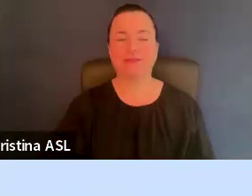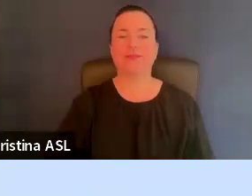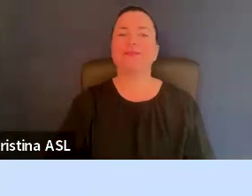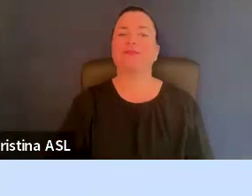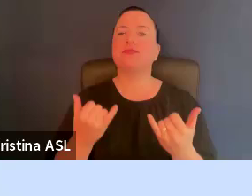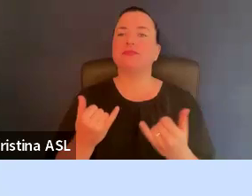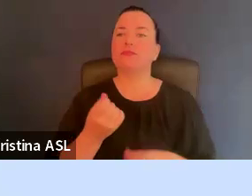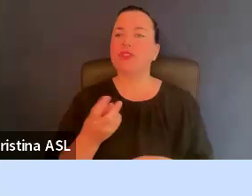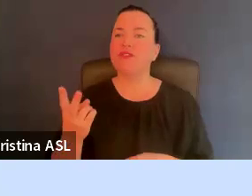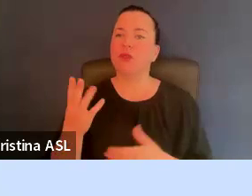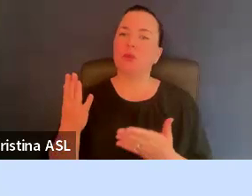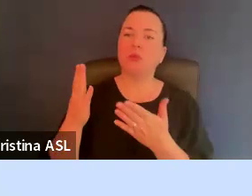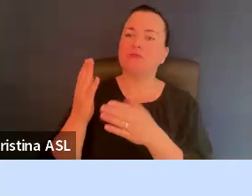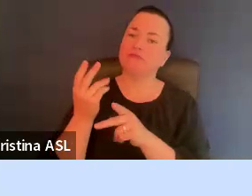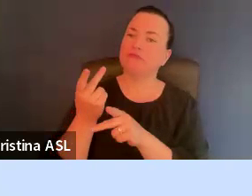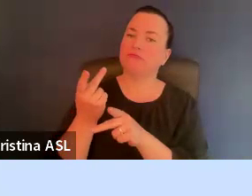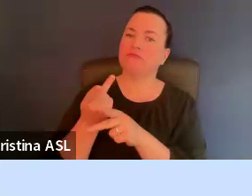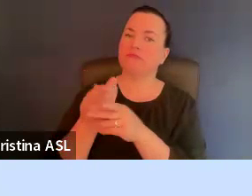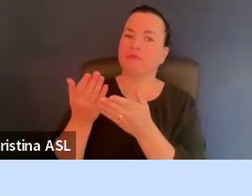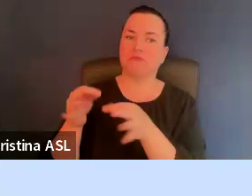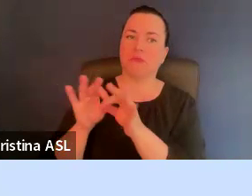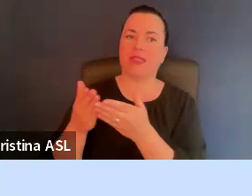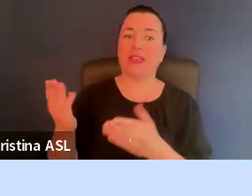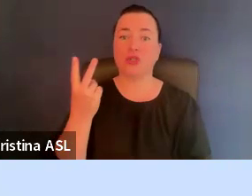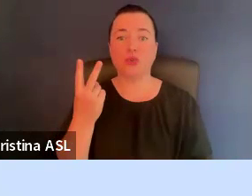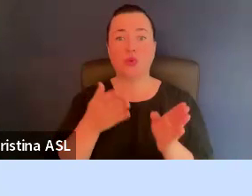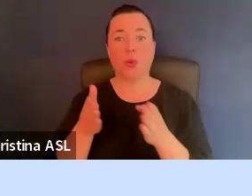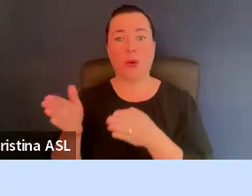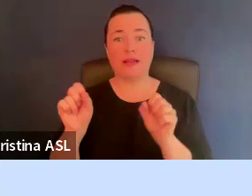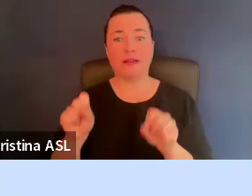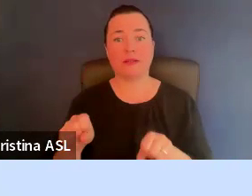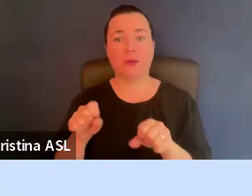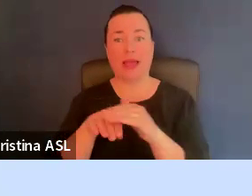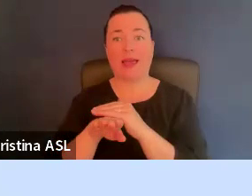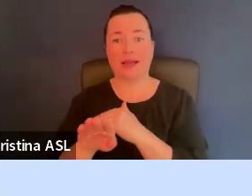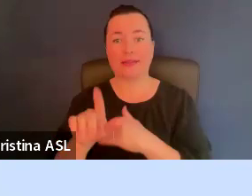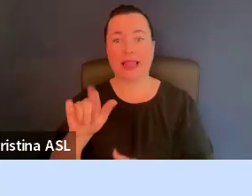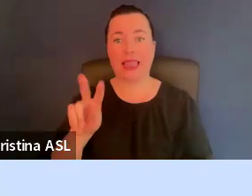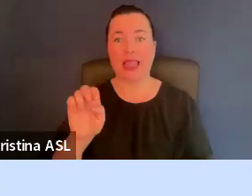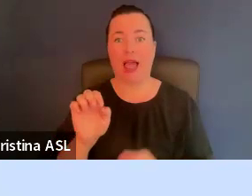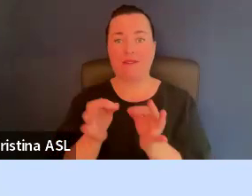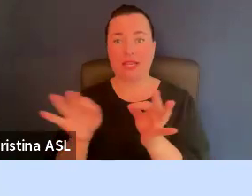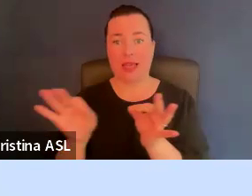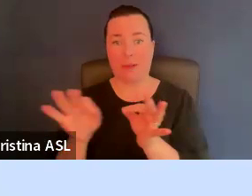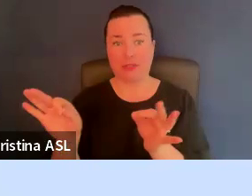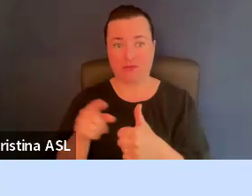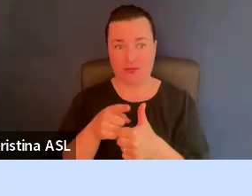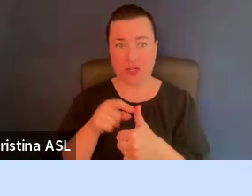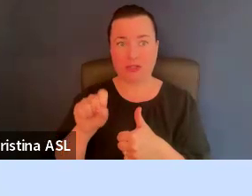There are two ways to access our live captions today. Use the CC button at the bottom of your screen,